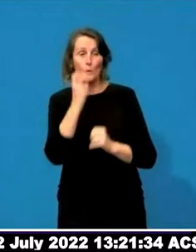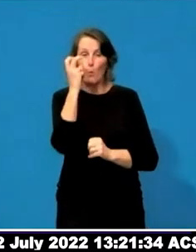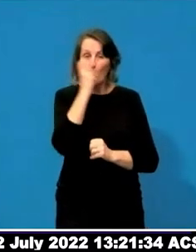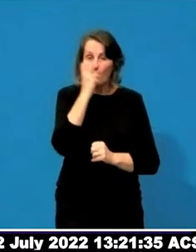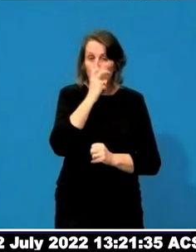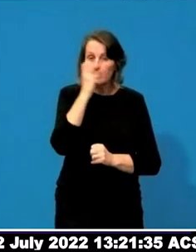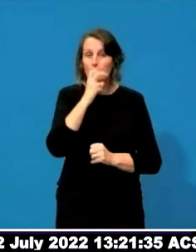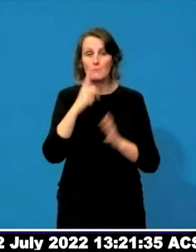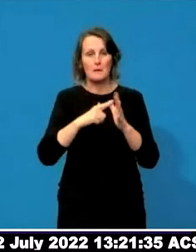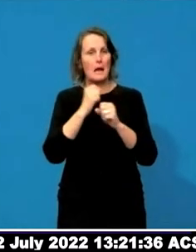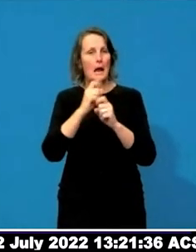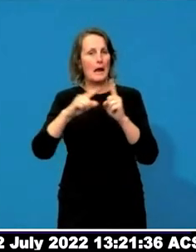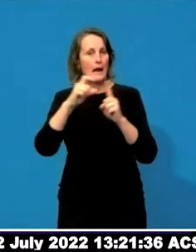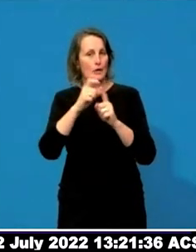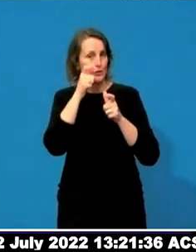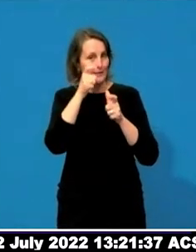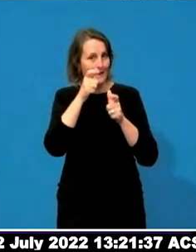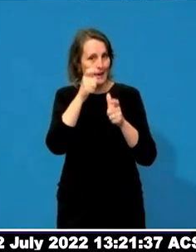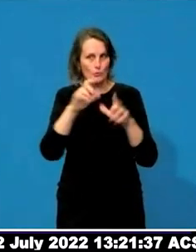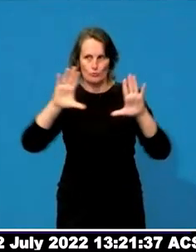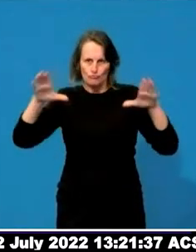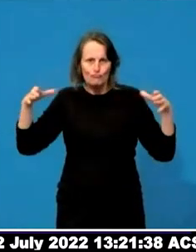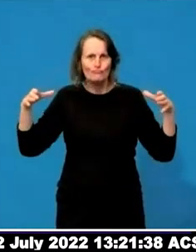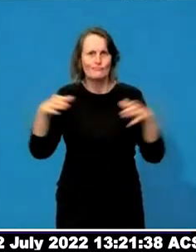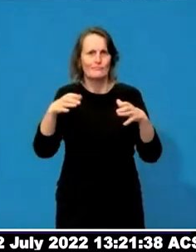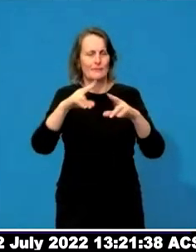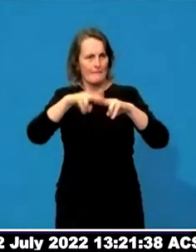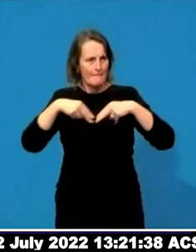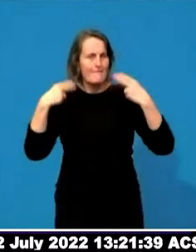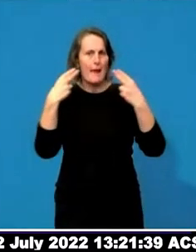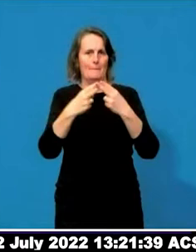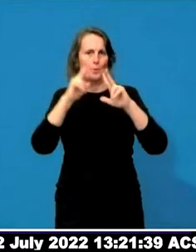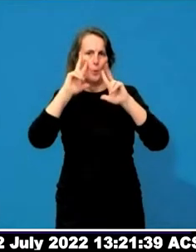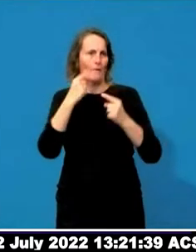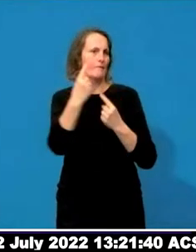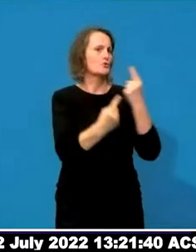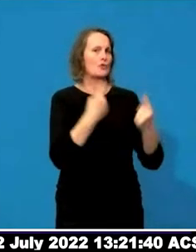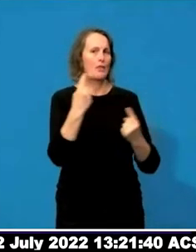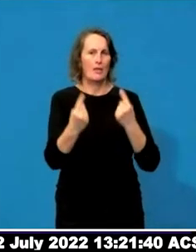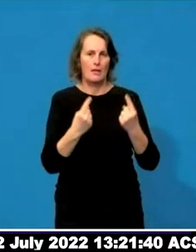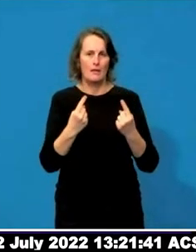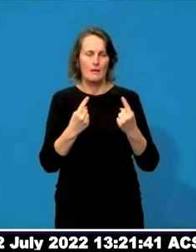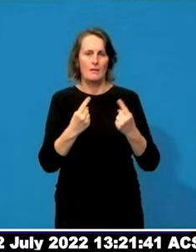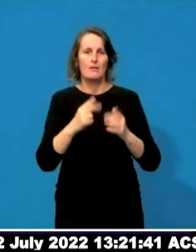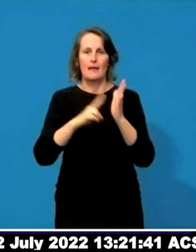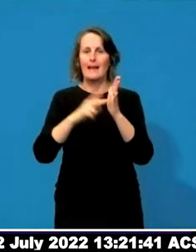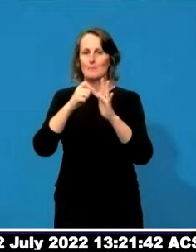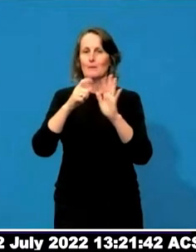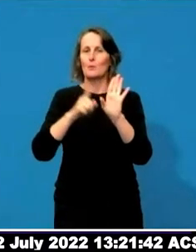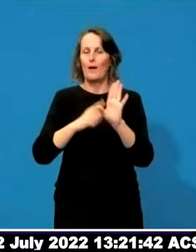Everybody as a family looking after everybody. So that's how NPY was formed.